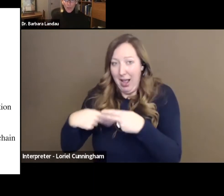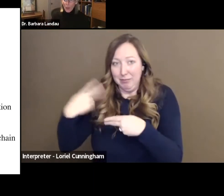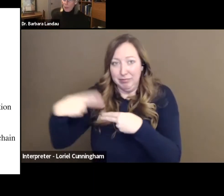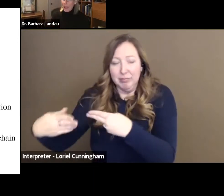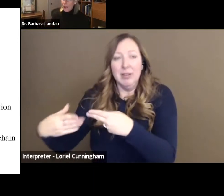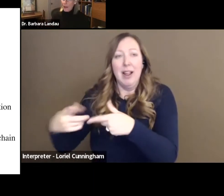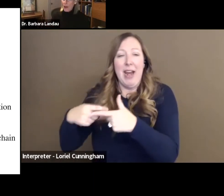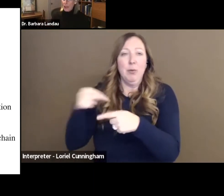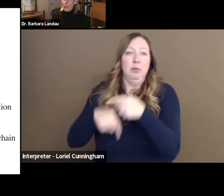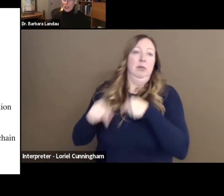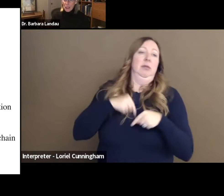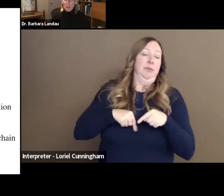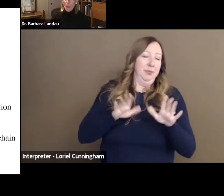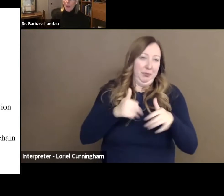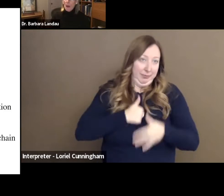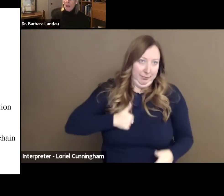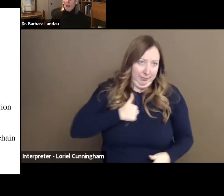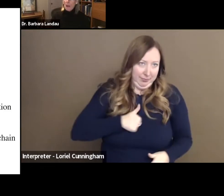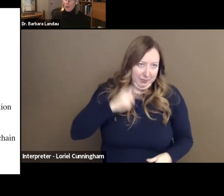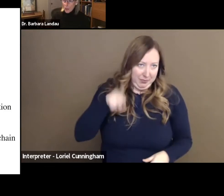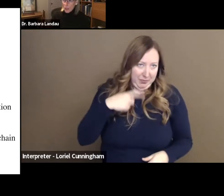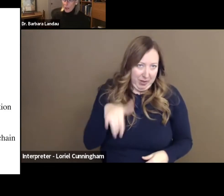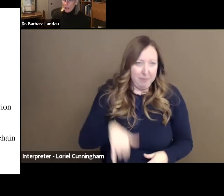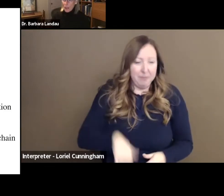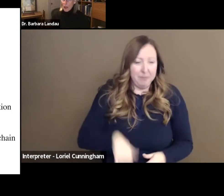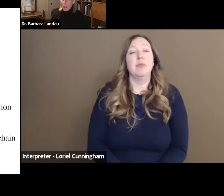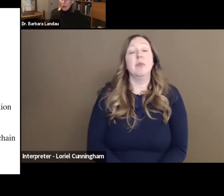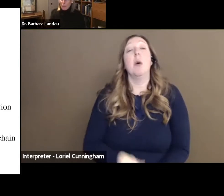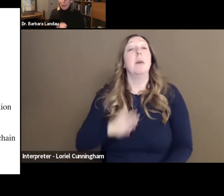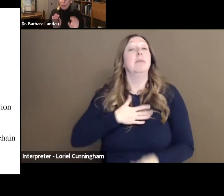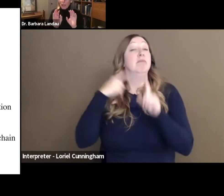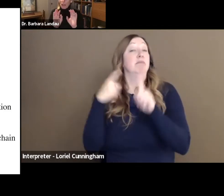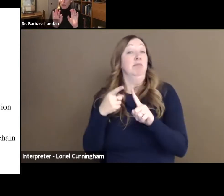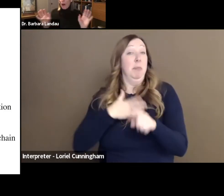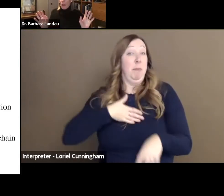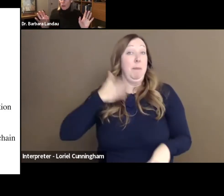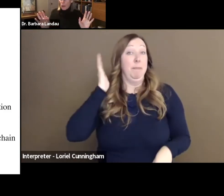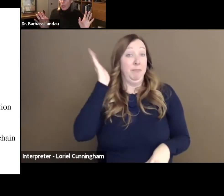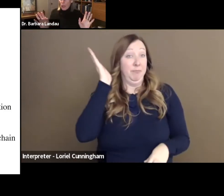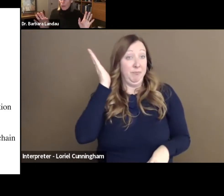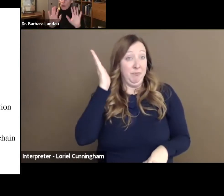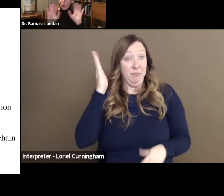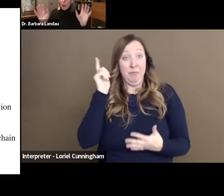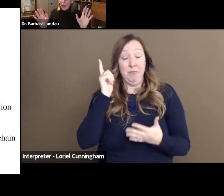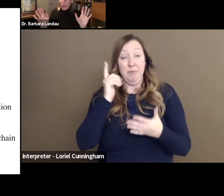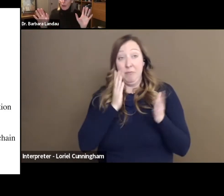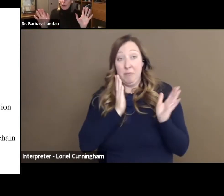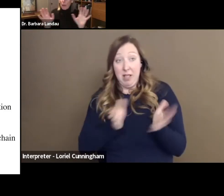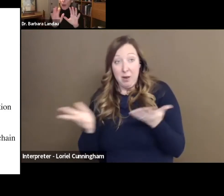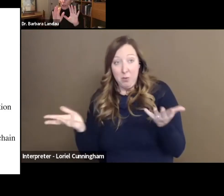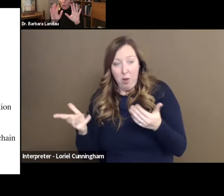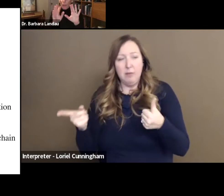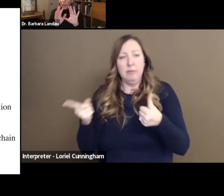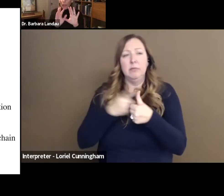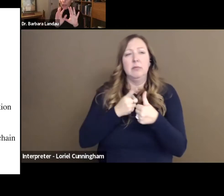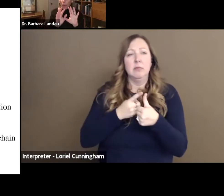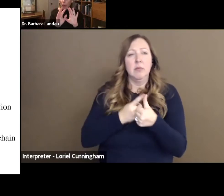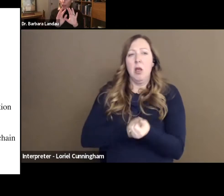the plan of the talk is this the first thing i'm going to talk about briefly is the causal chain what do we